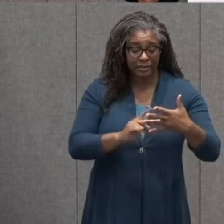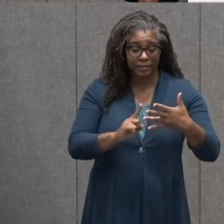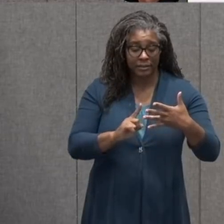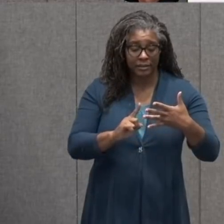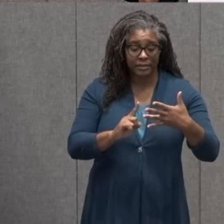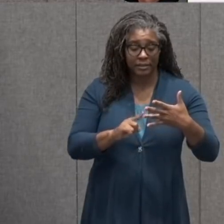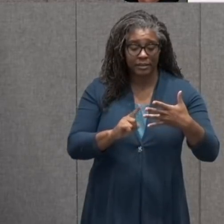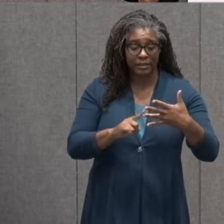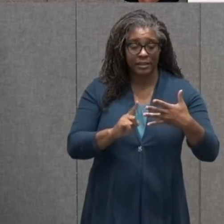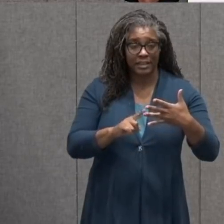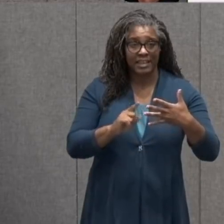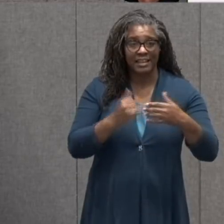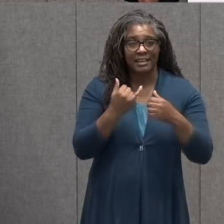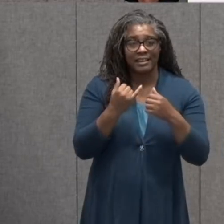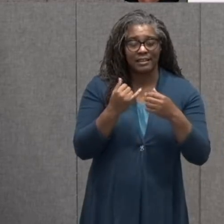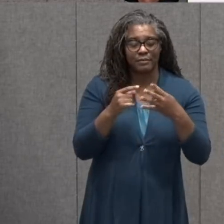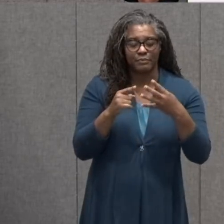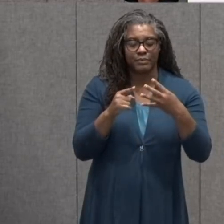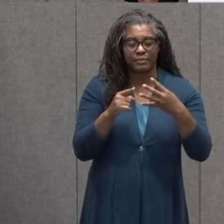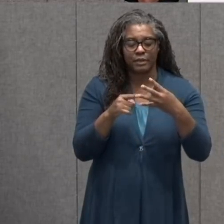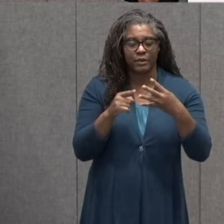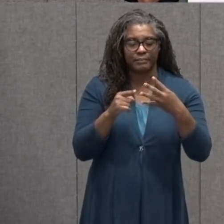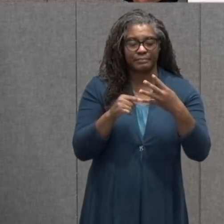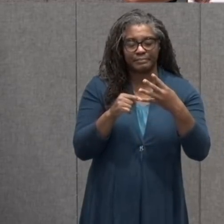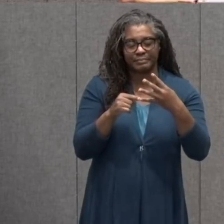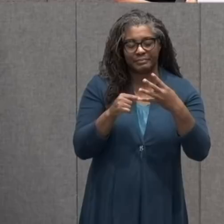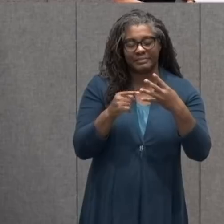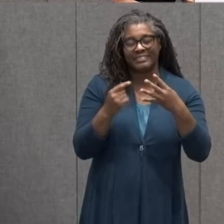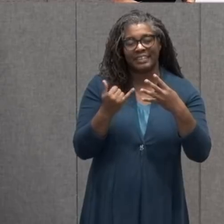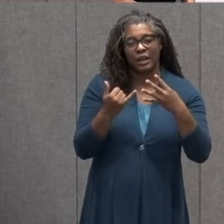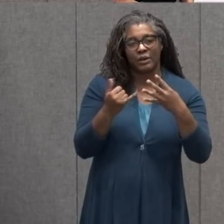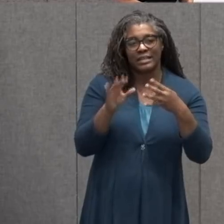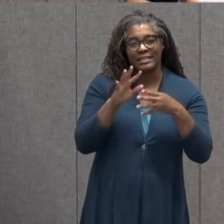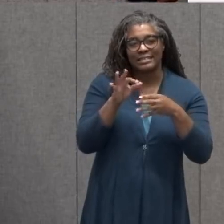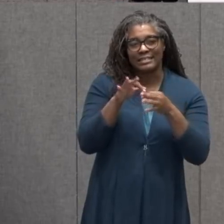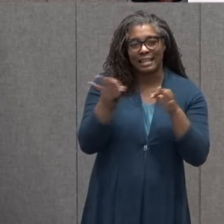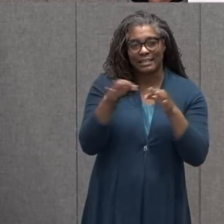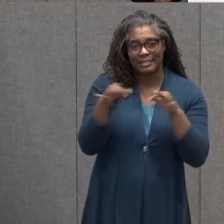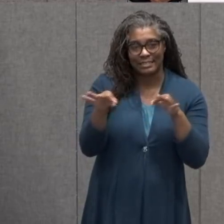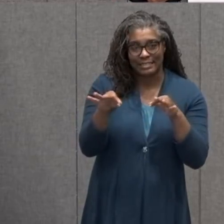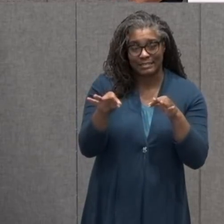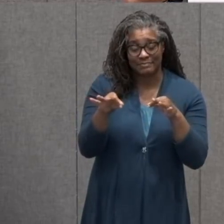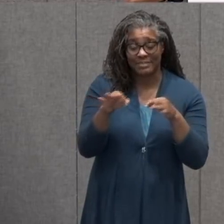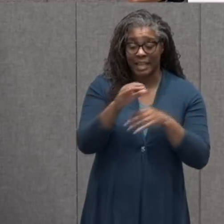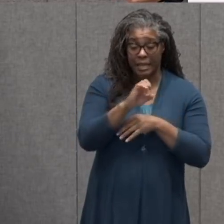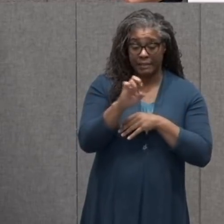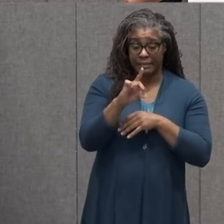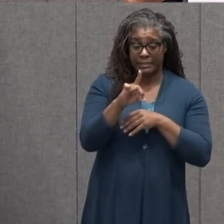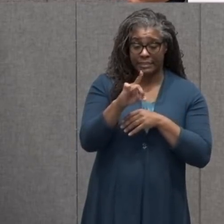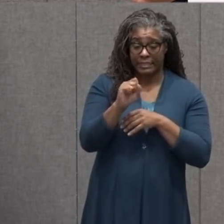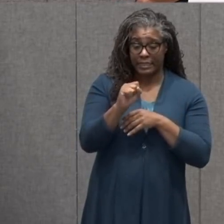and dispersed in the field. Oh, that was great. And I want to remind you that even if you use